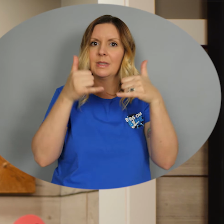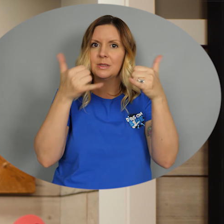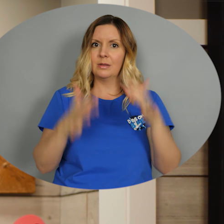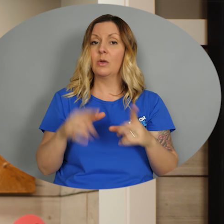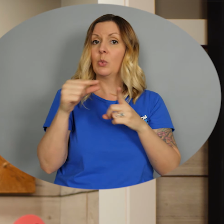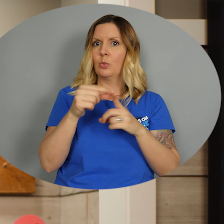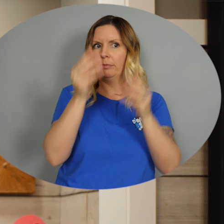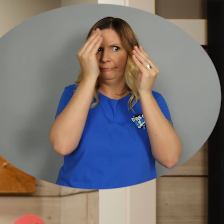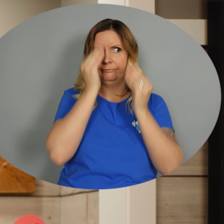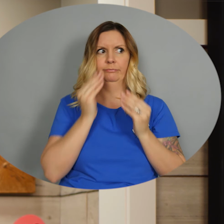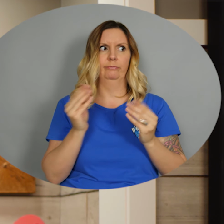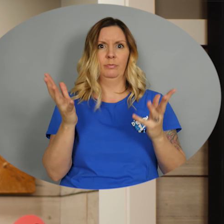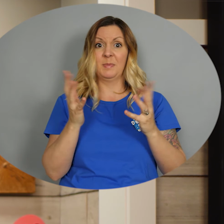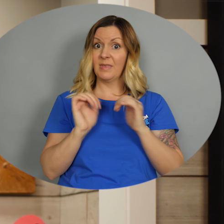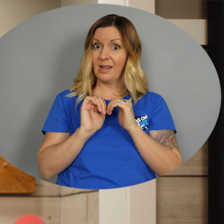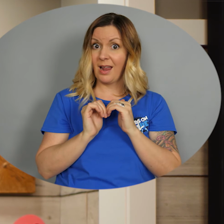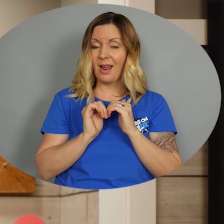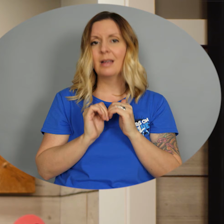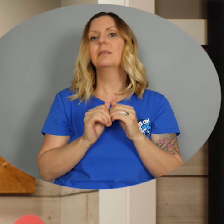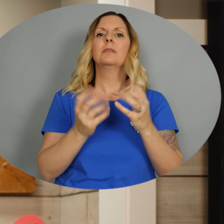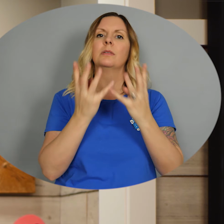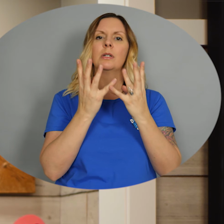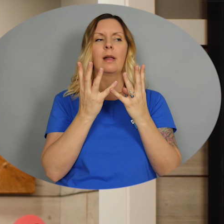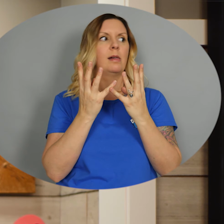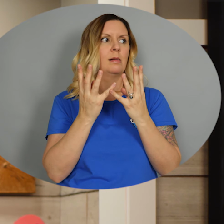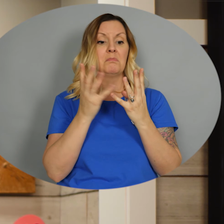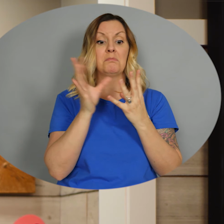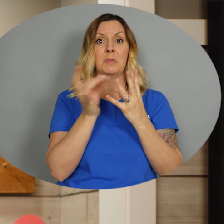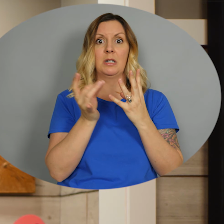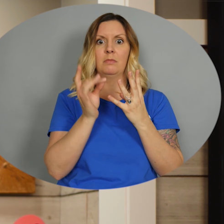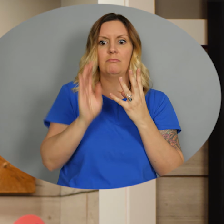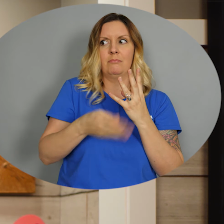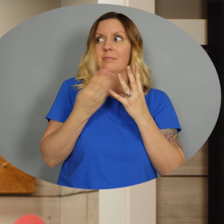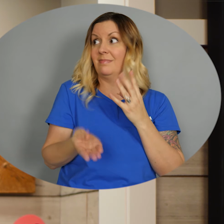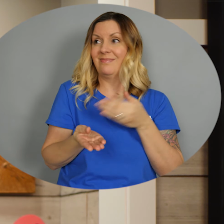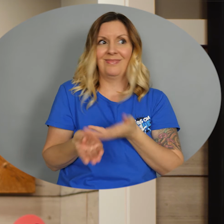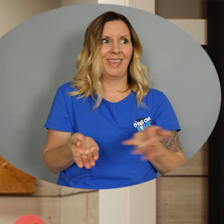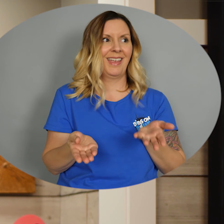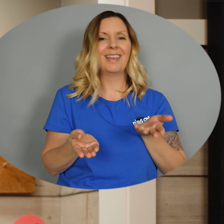announce their word out loud, placing any cards they needed to use from their hand,